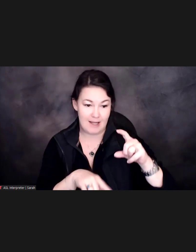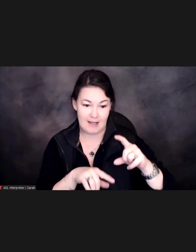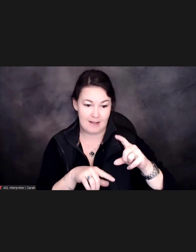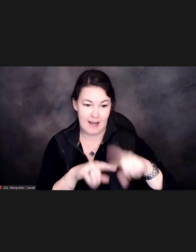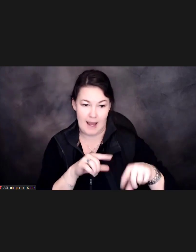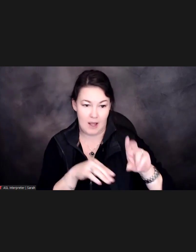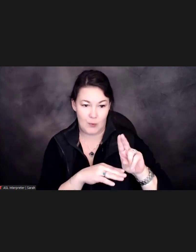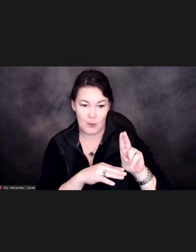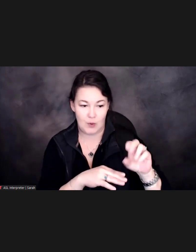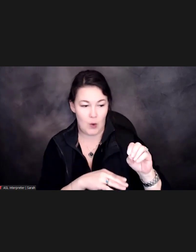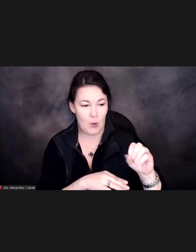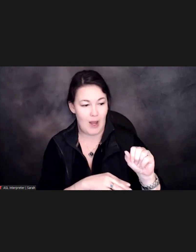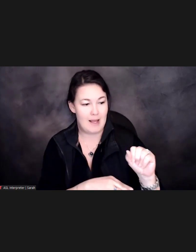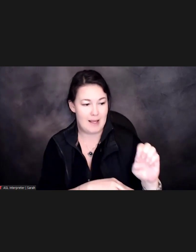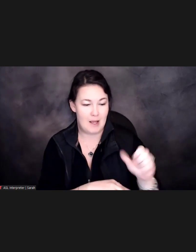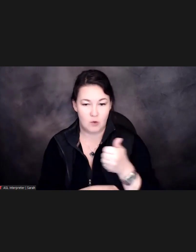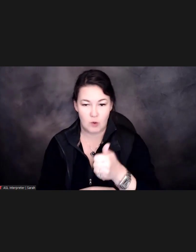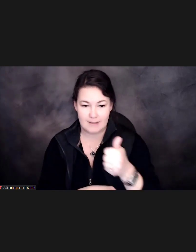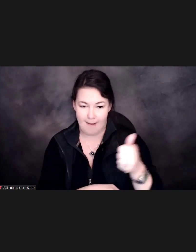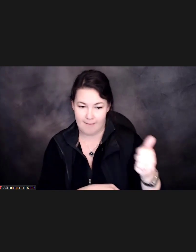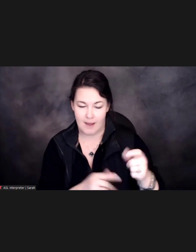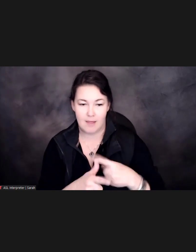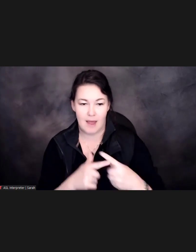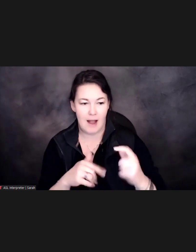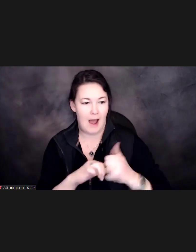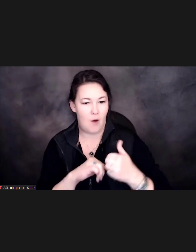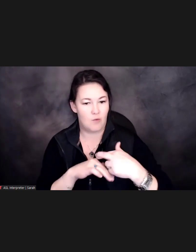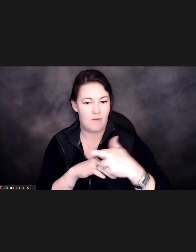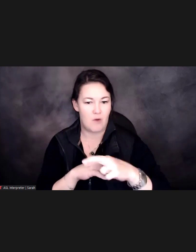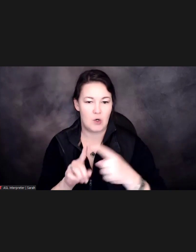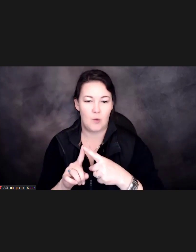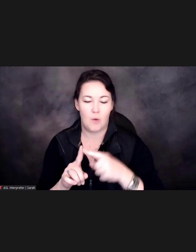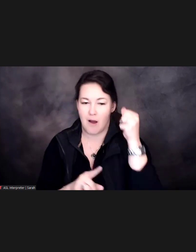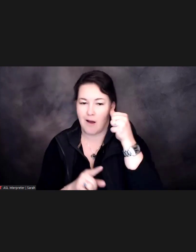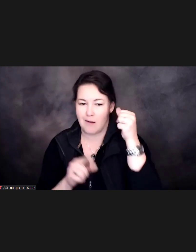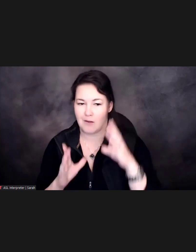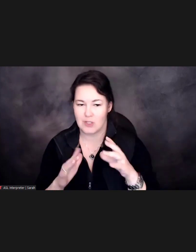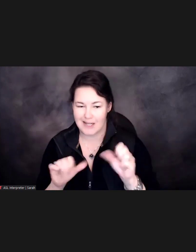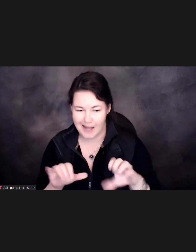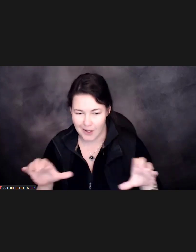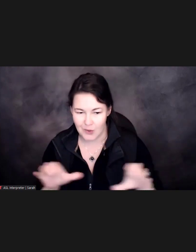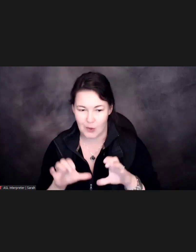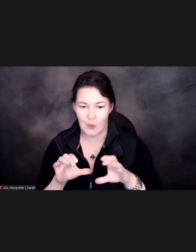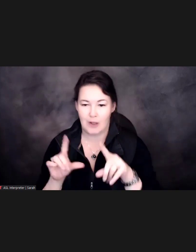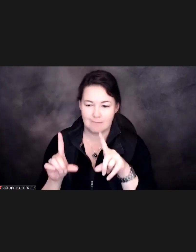that 20 to 25 percent to an audiologist who can perform the